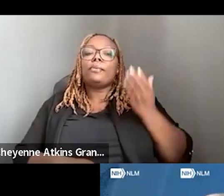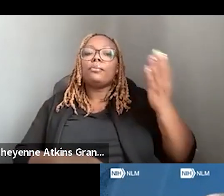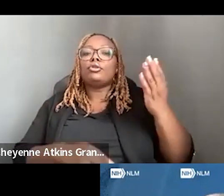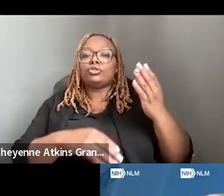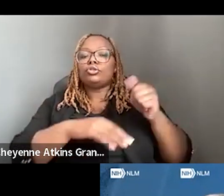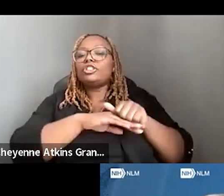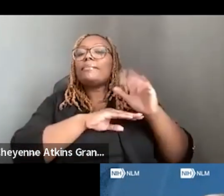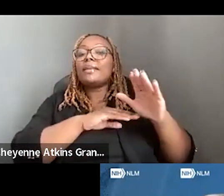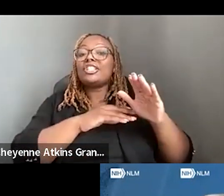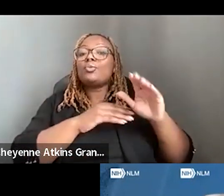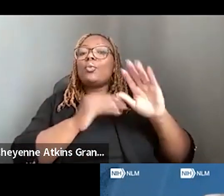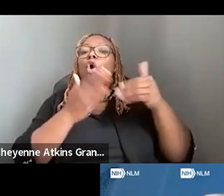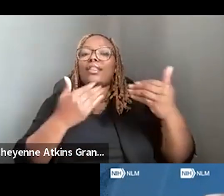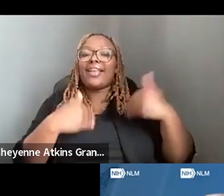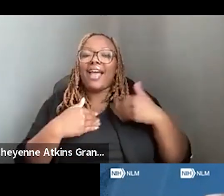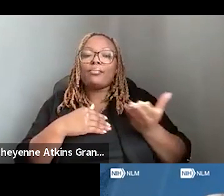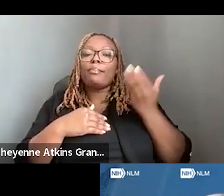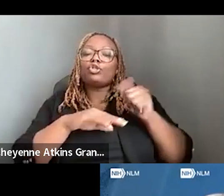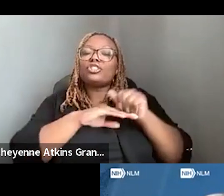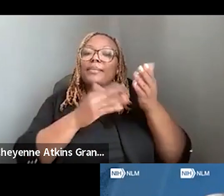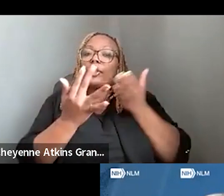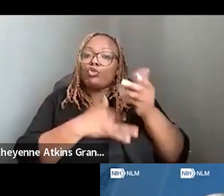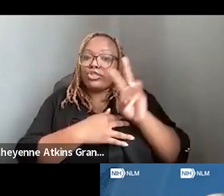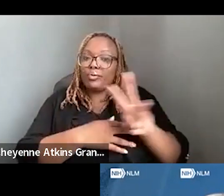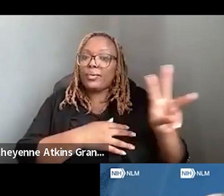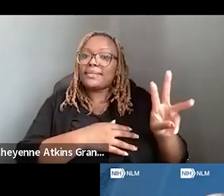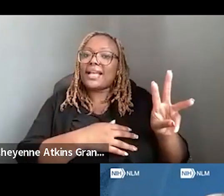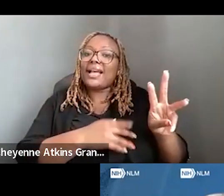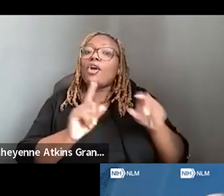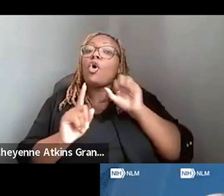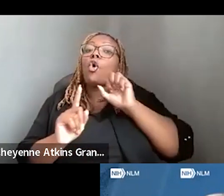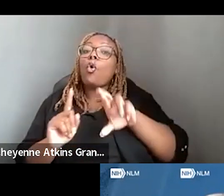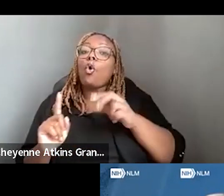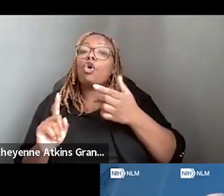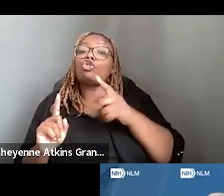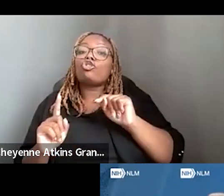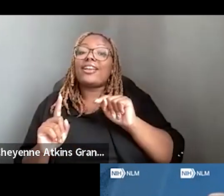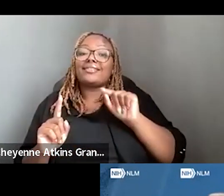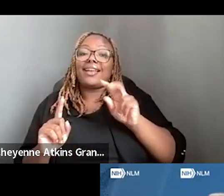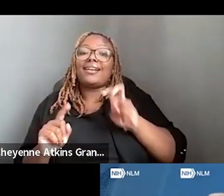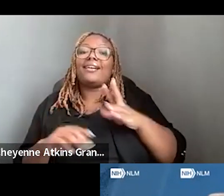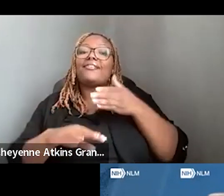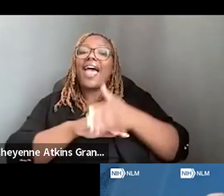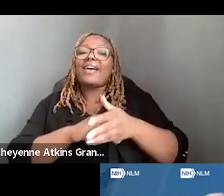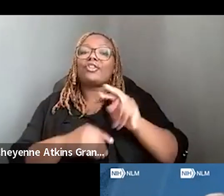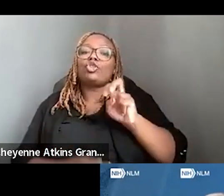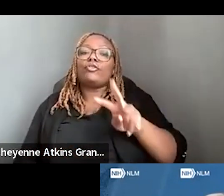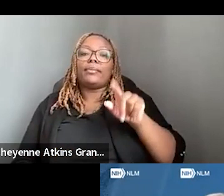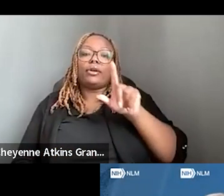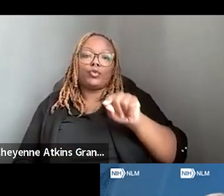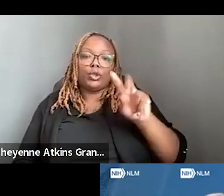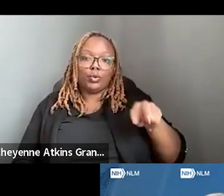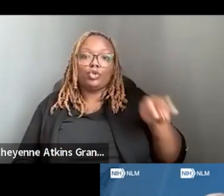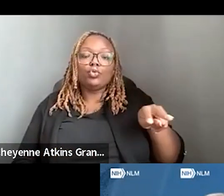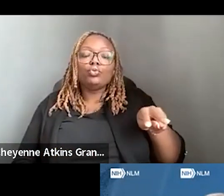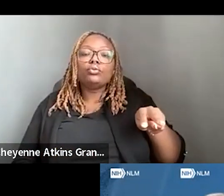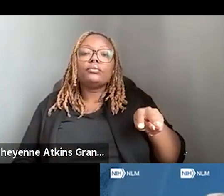in Research.gov, or proposals that were submitted in Grants.gov after November of 2022.